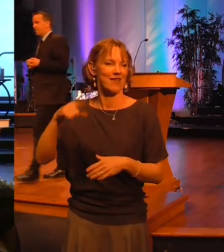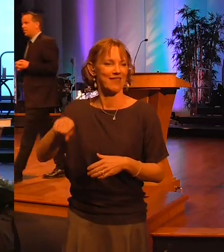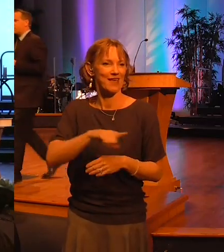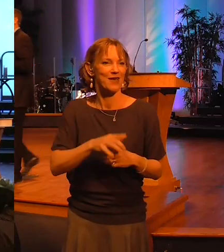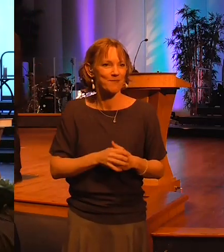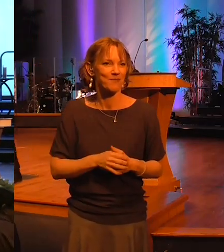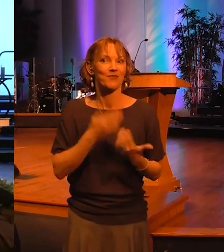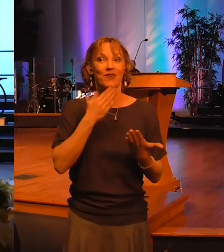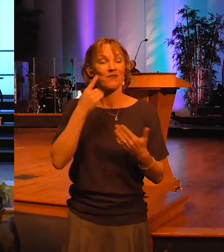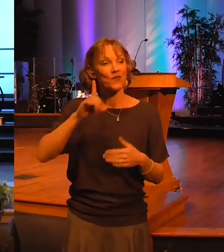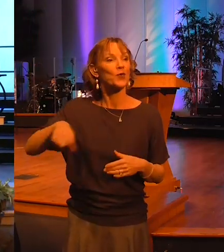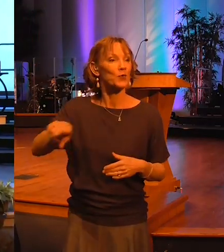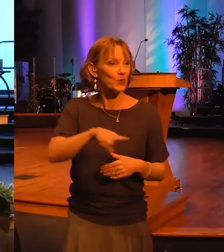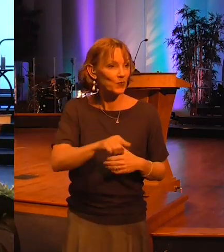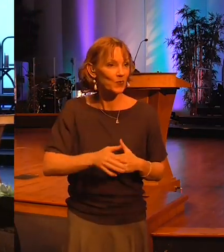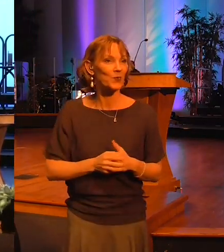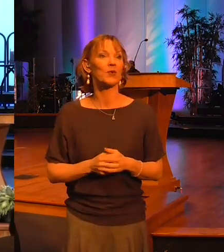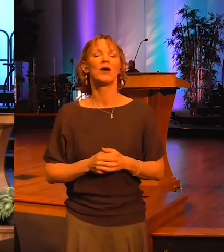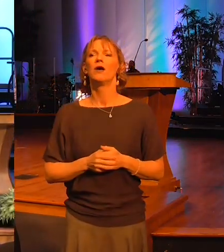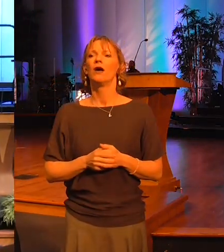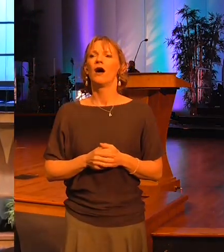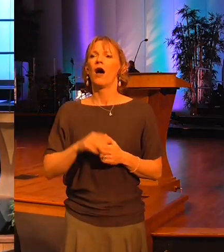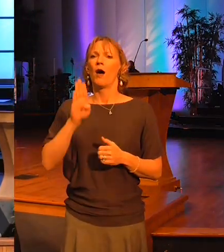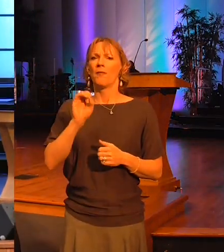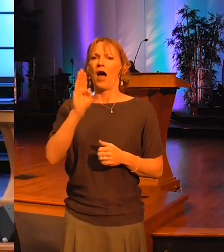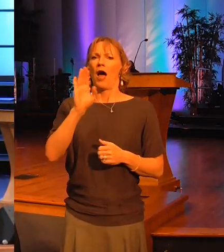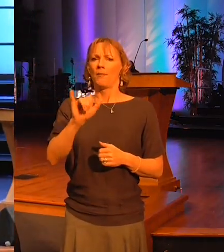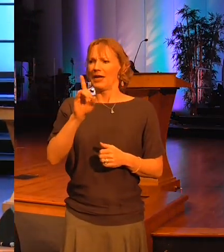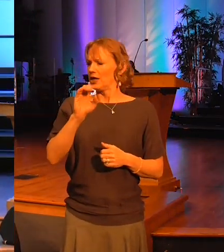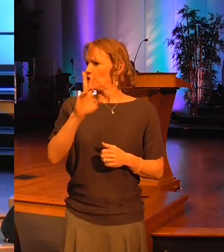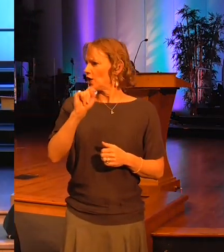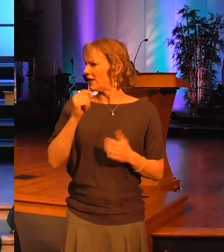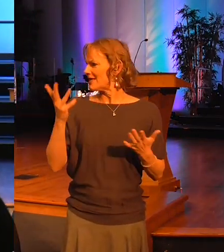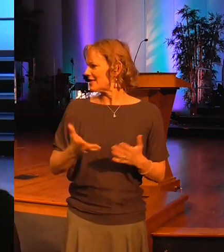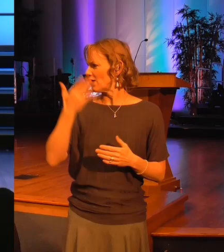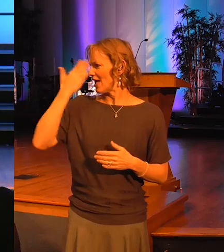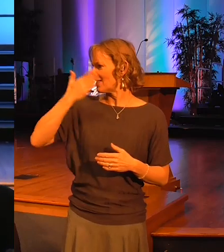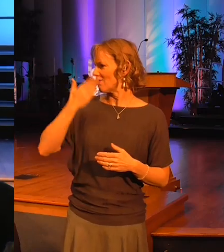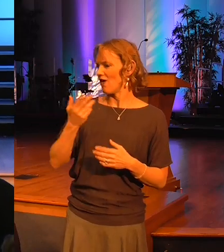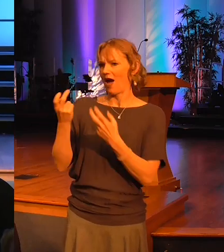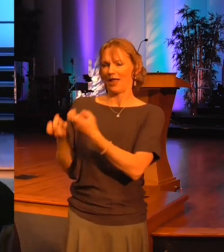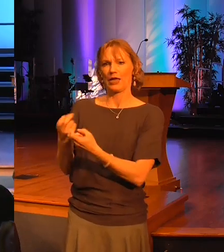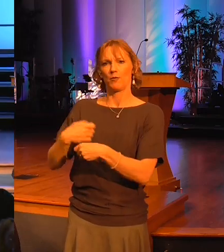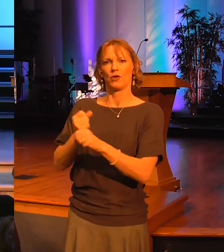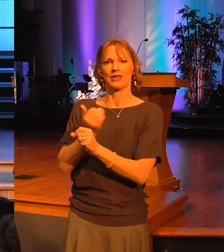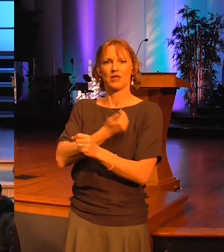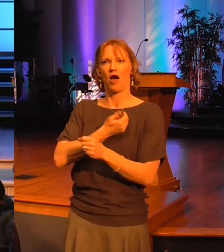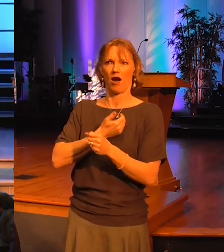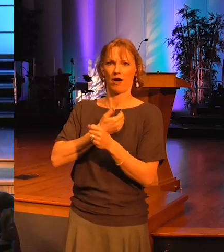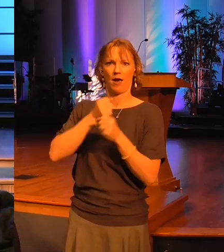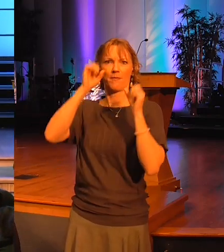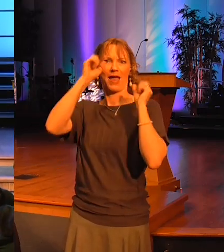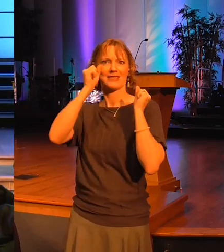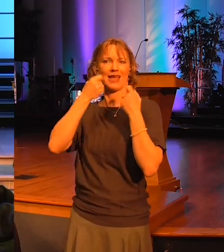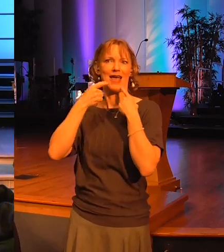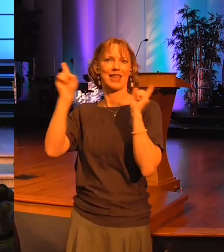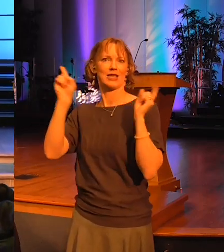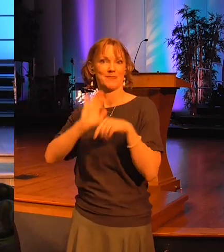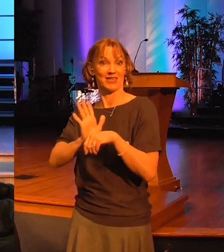for you hey uh Bobby Dart is here in the front row who produces our incredible announcement videos aren't they fantastic isn't he great thank you